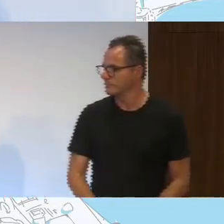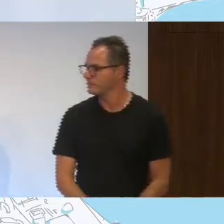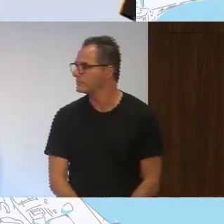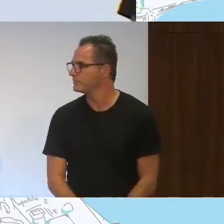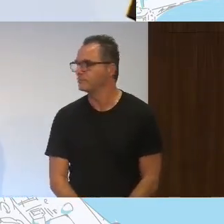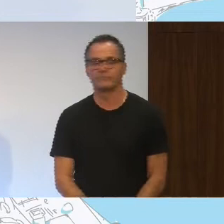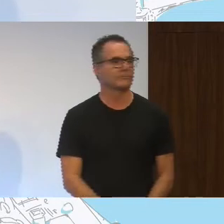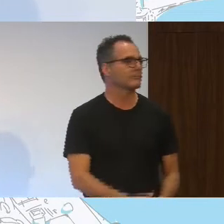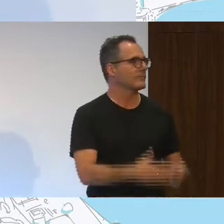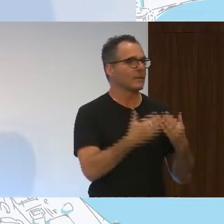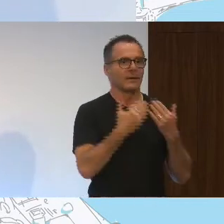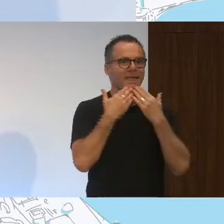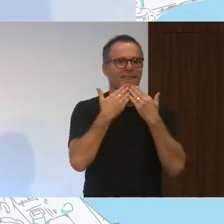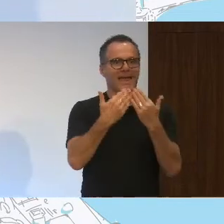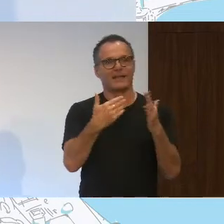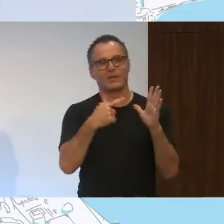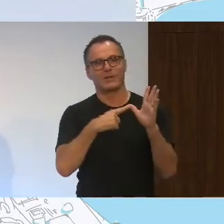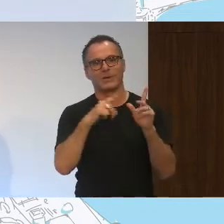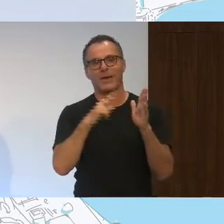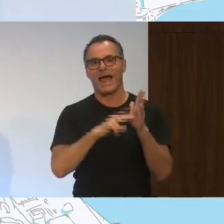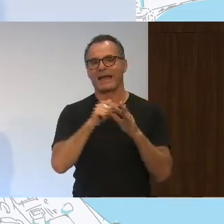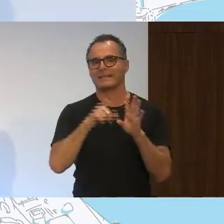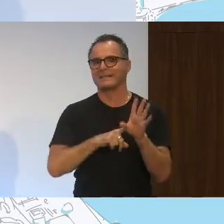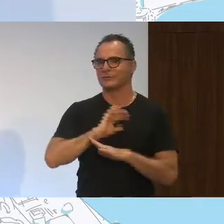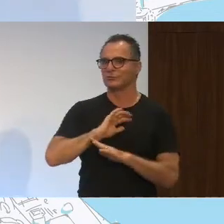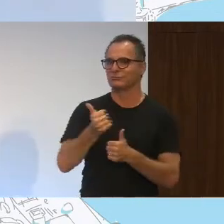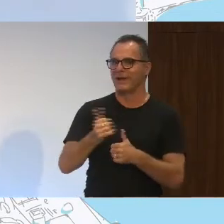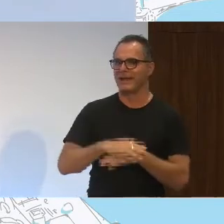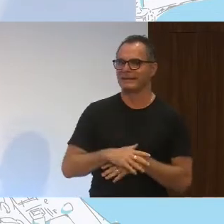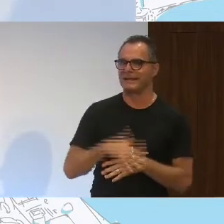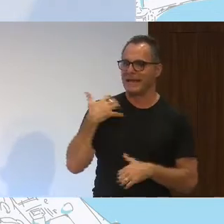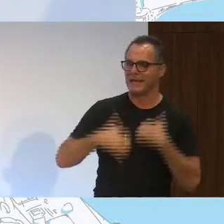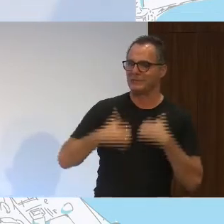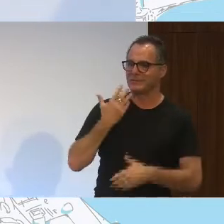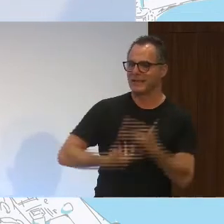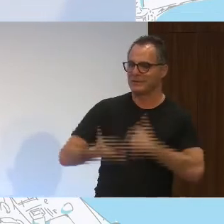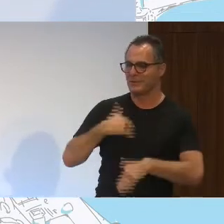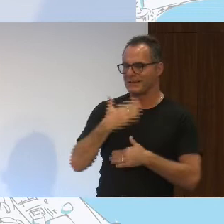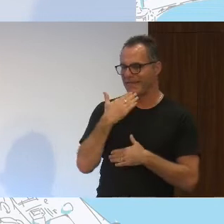Thank you, Andy. That was great. Really interesting to hear both of your stories. Thank you for sharing them.